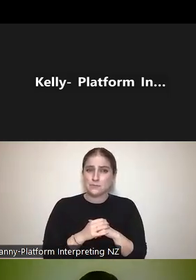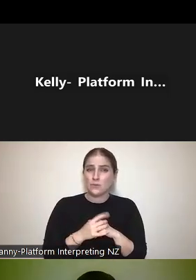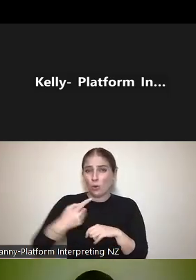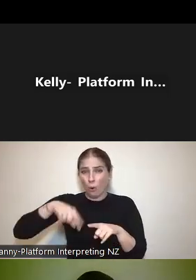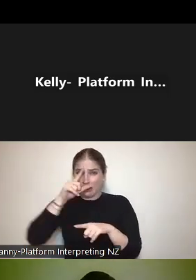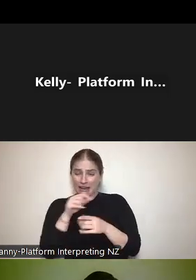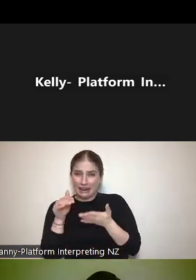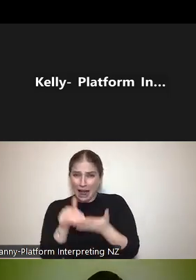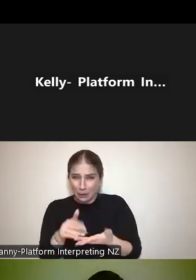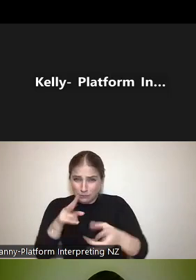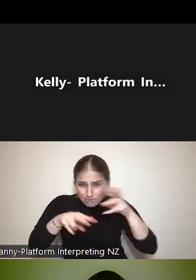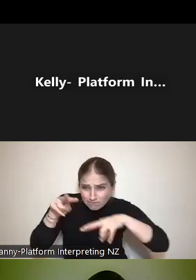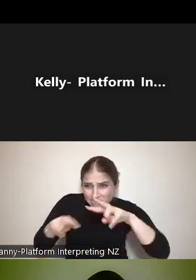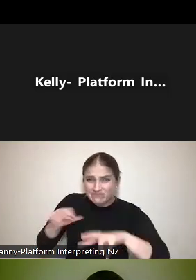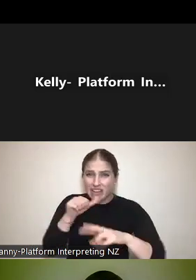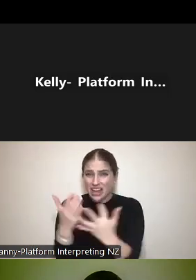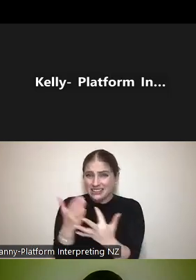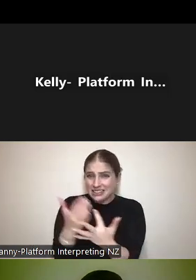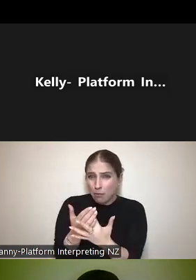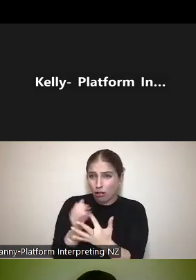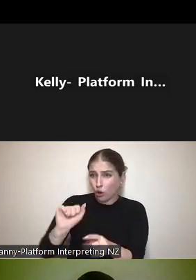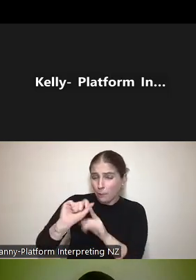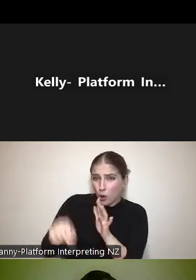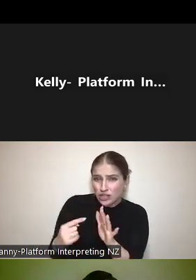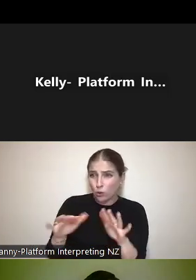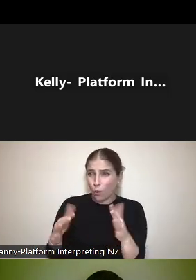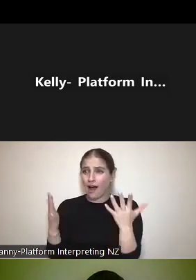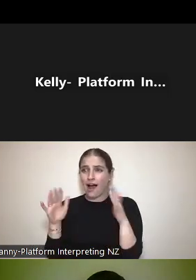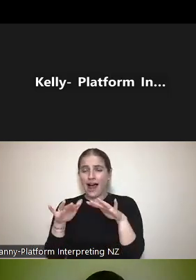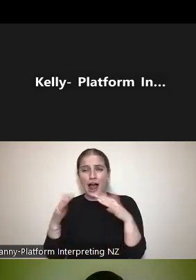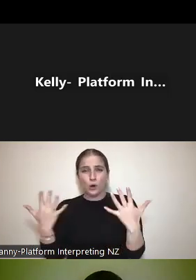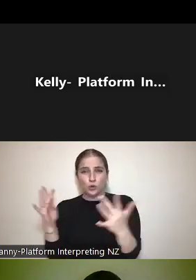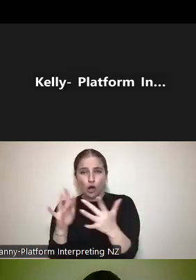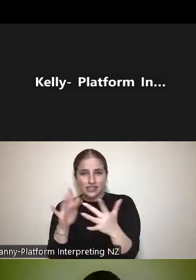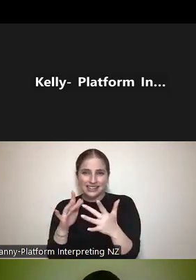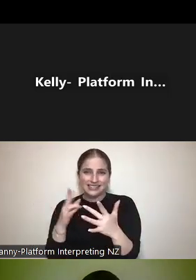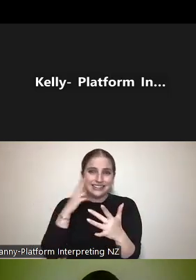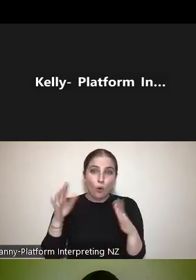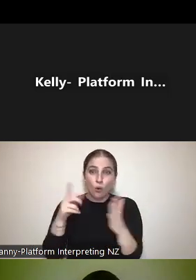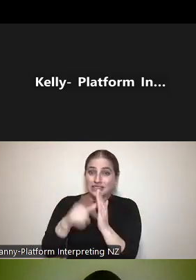or connecting with Deaf or disabled artists, or, of course, supporting you as a Deaf or disabled artist yourself.